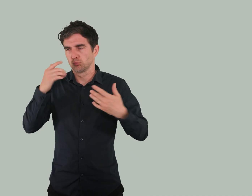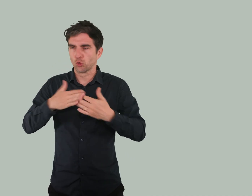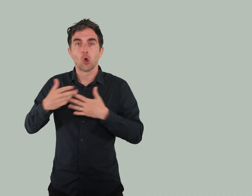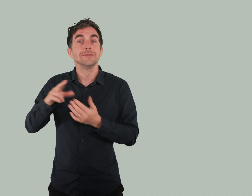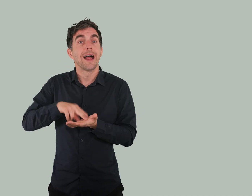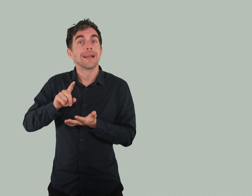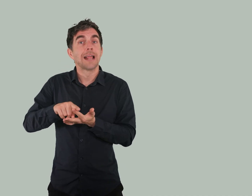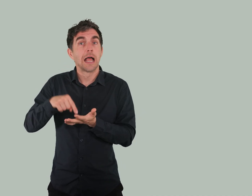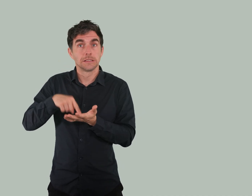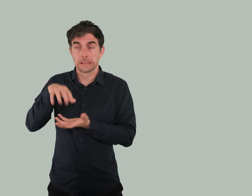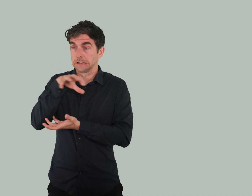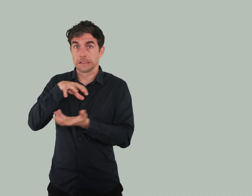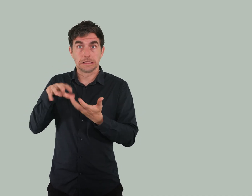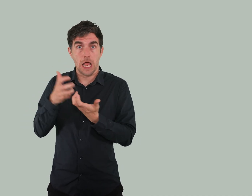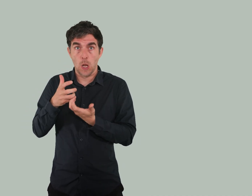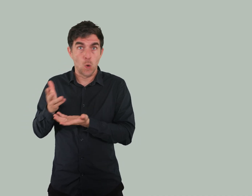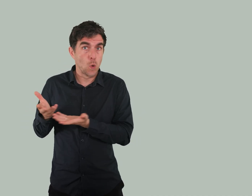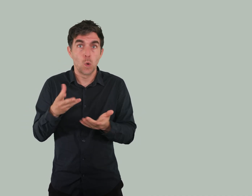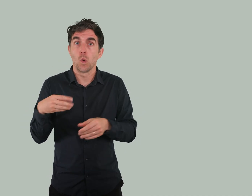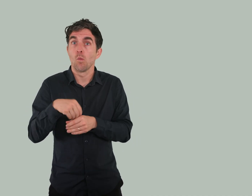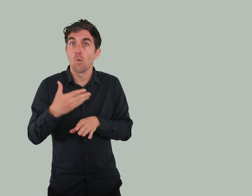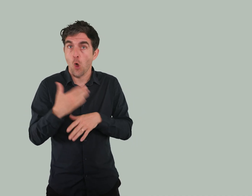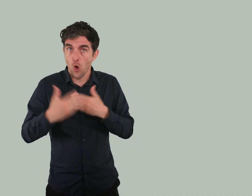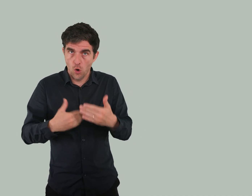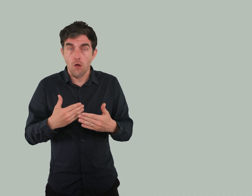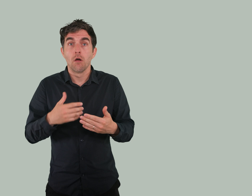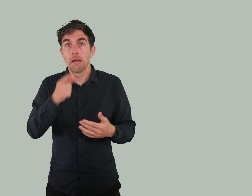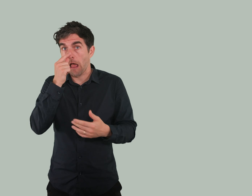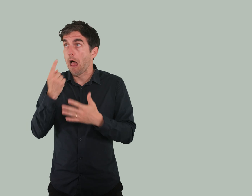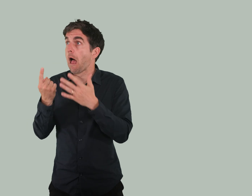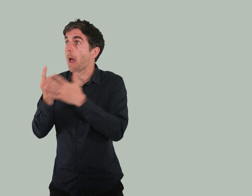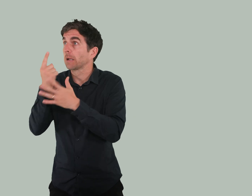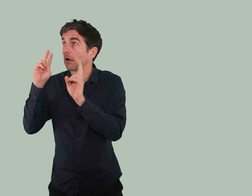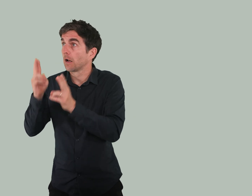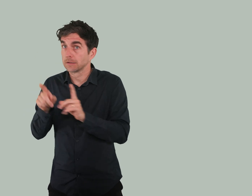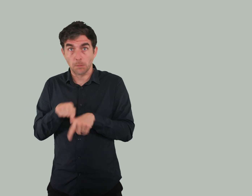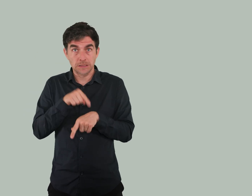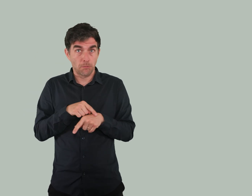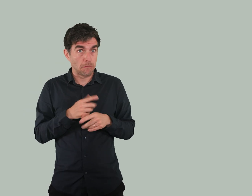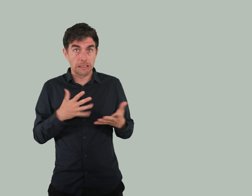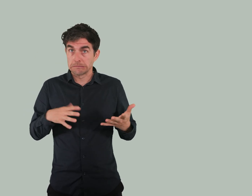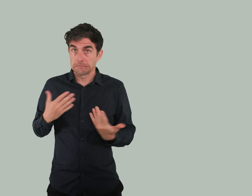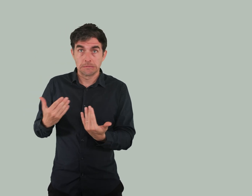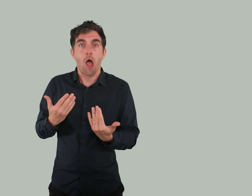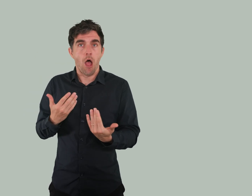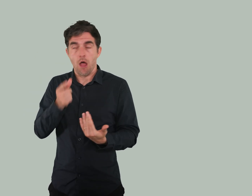for helping address the NEET crisis if both can be made to happen in tandem.